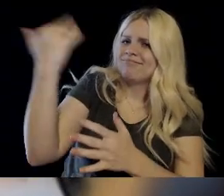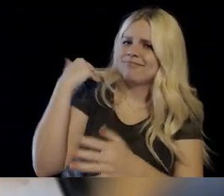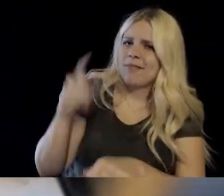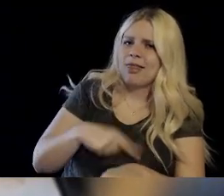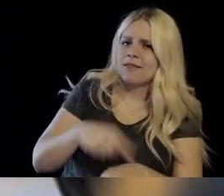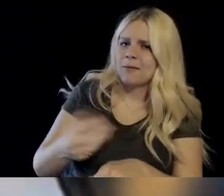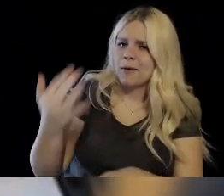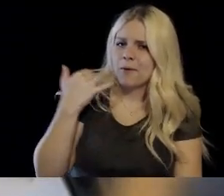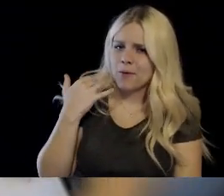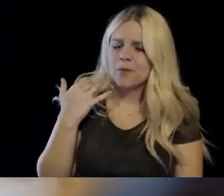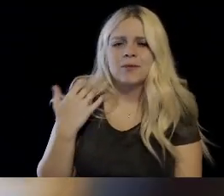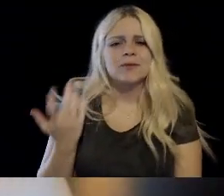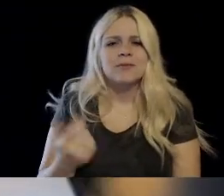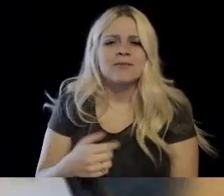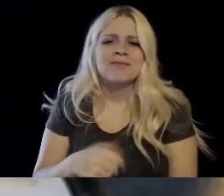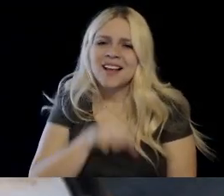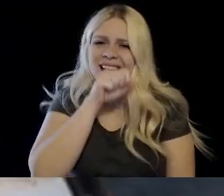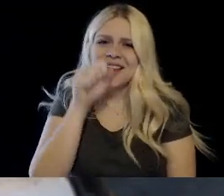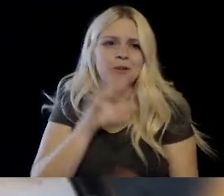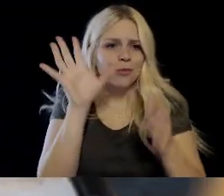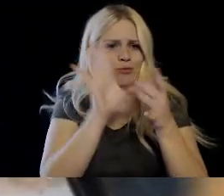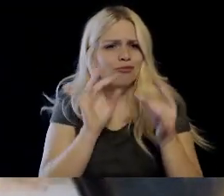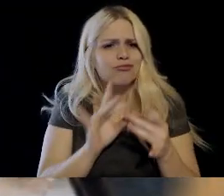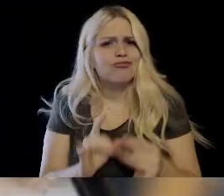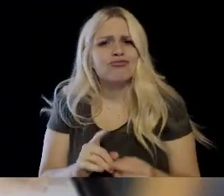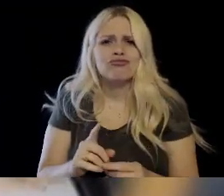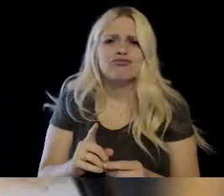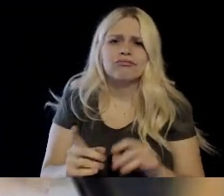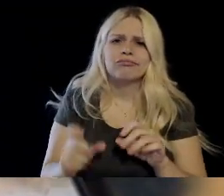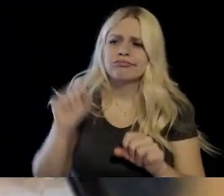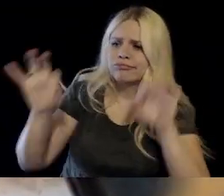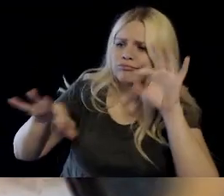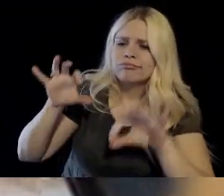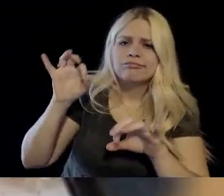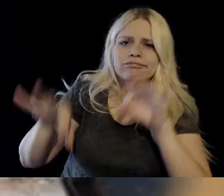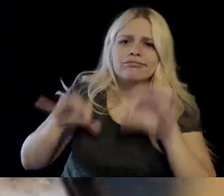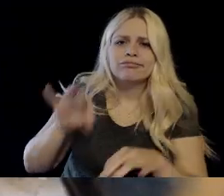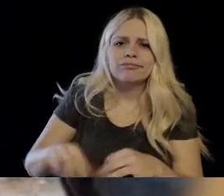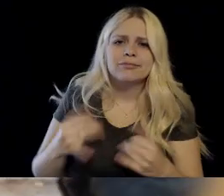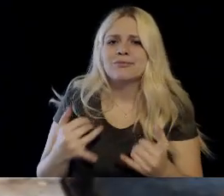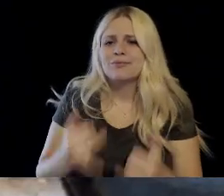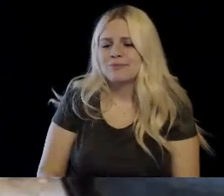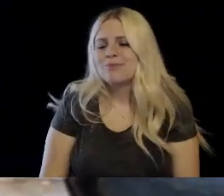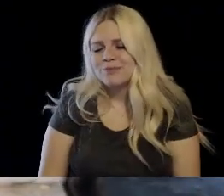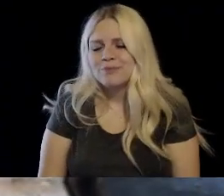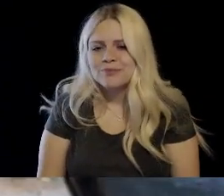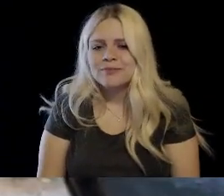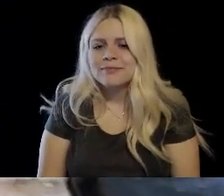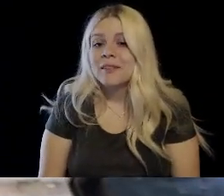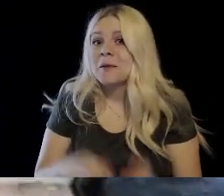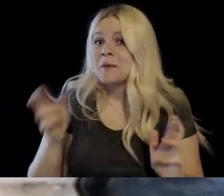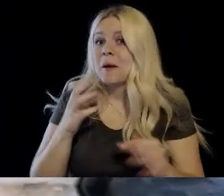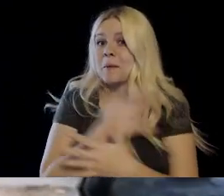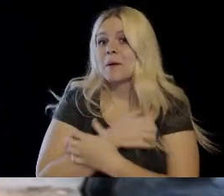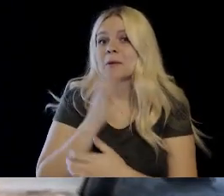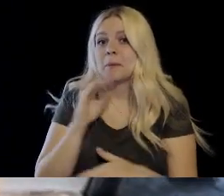can do a little shout-out. Alright, you guys, we're ready to send the bears back through. Joanne: Okay, so bears are going to start moving again.